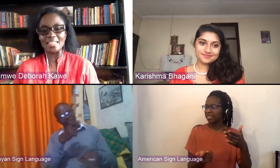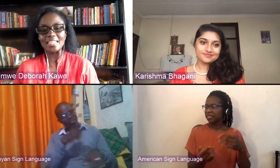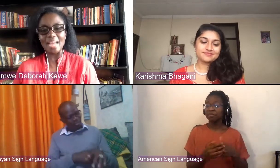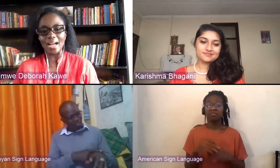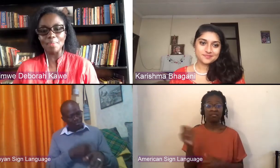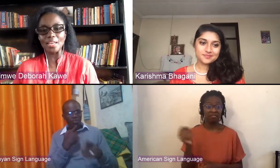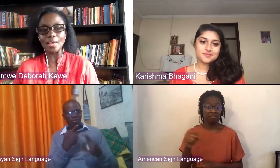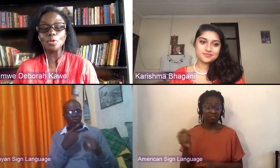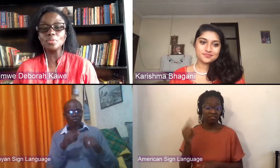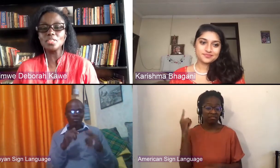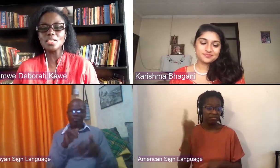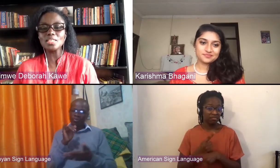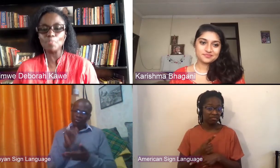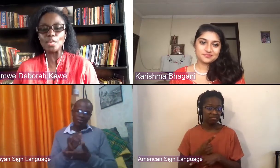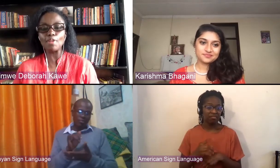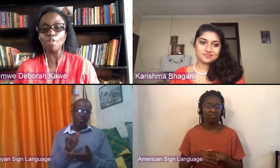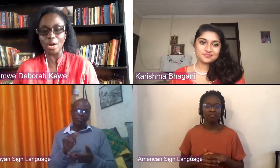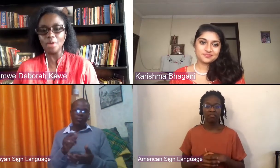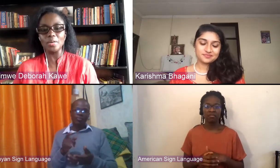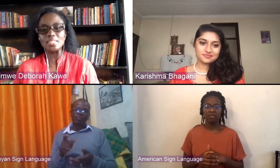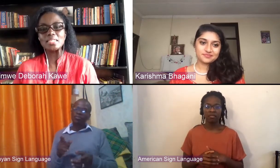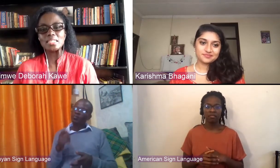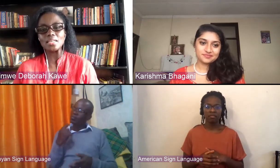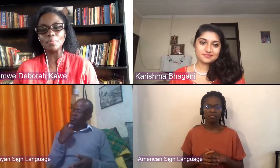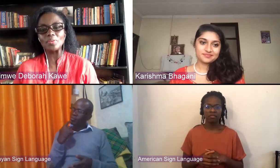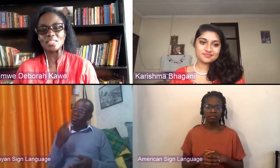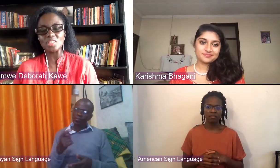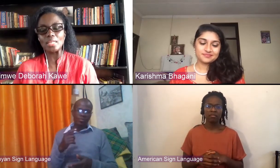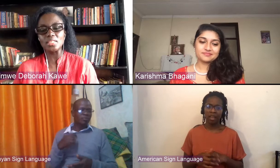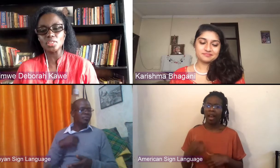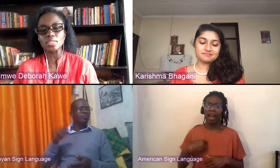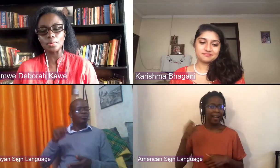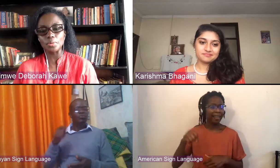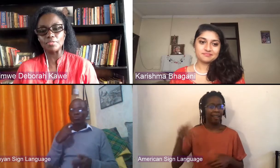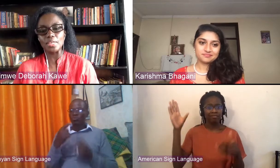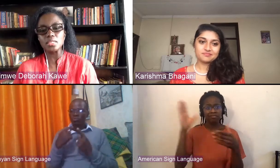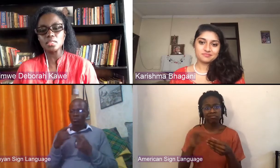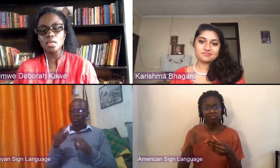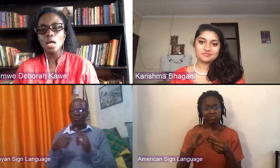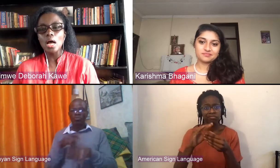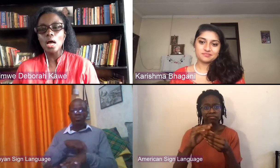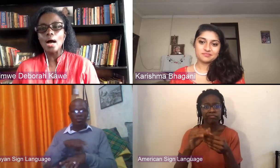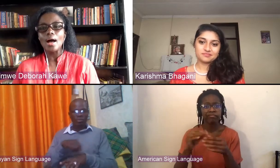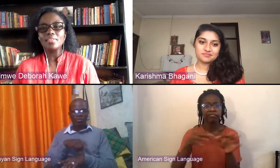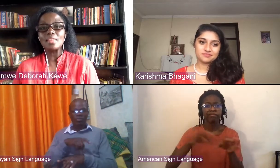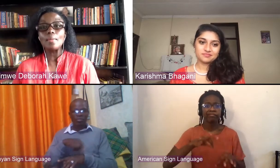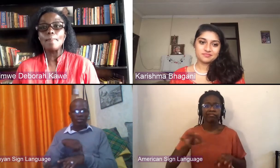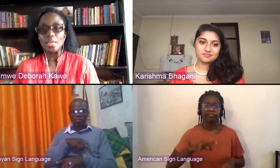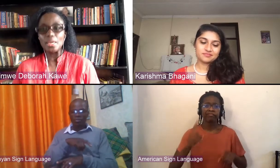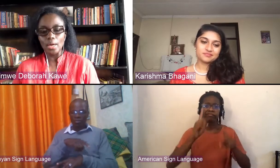Yeah, I mean I could speak for hours about the challenges that we face. I think the main one,